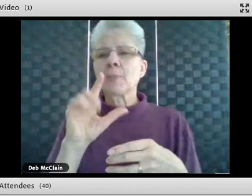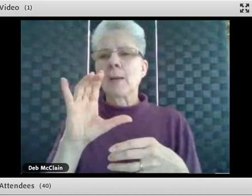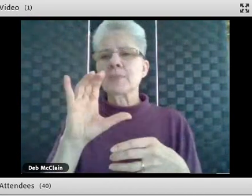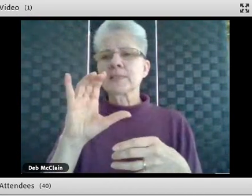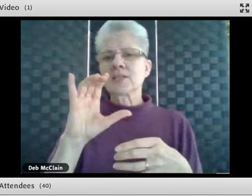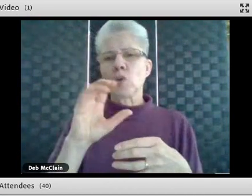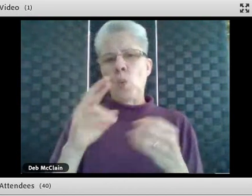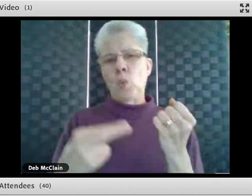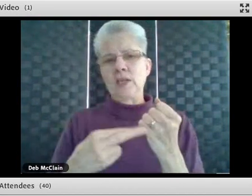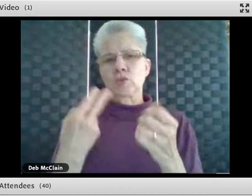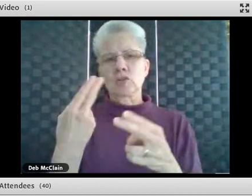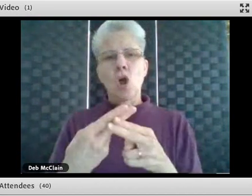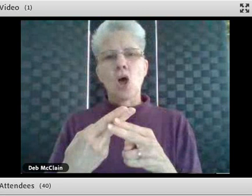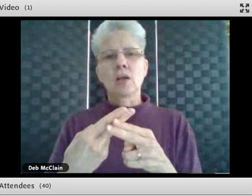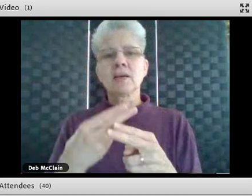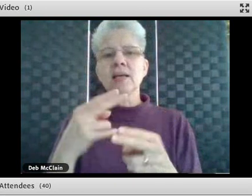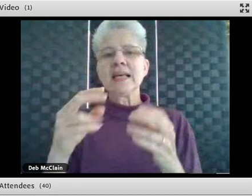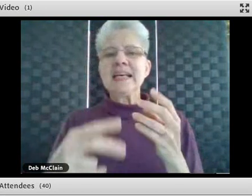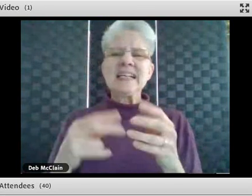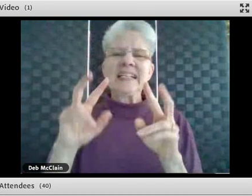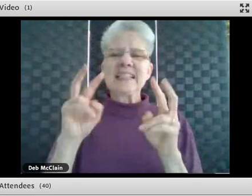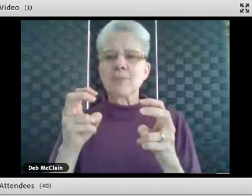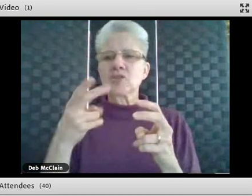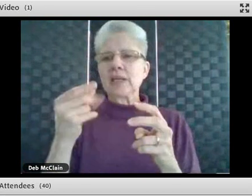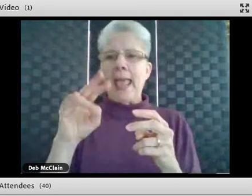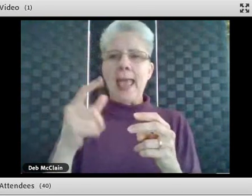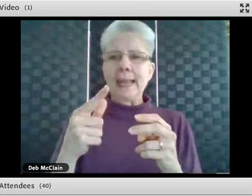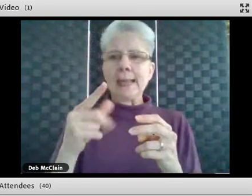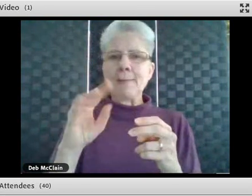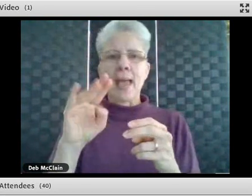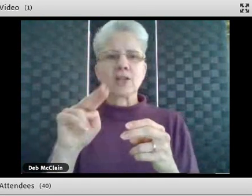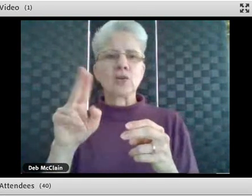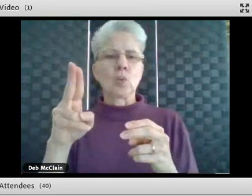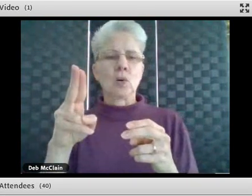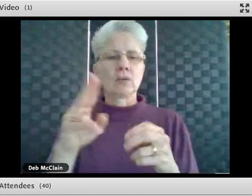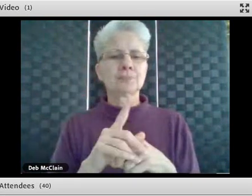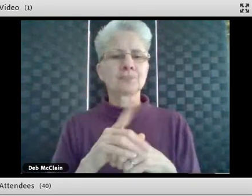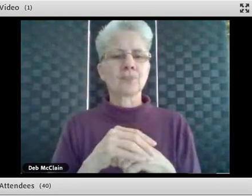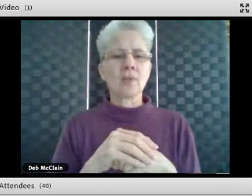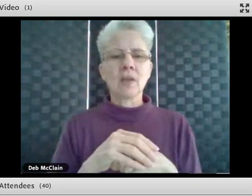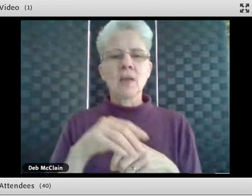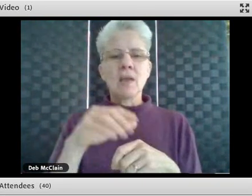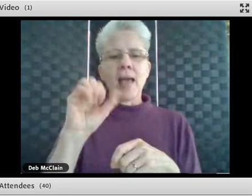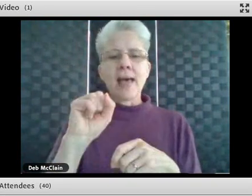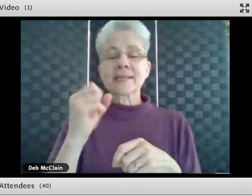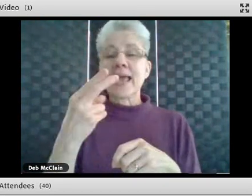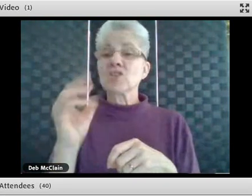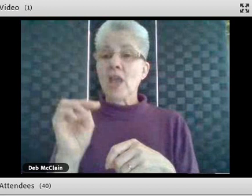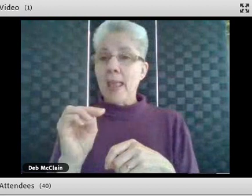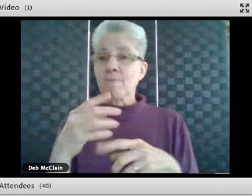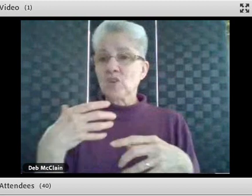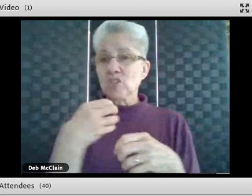called the "Subject Headings Manual," or the "SHM," for short. You can find it in Cataloger's Desktop, if you have that, but it's also free online.